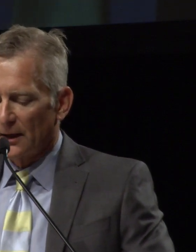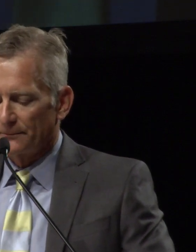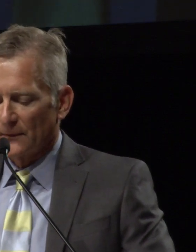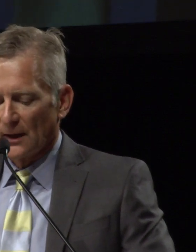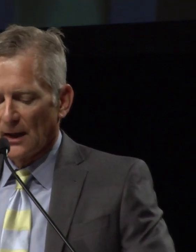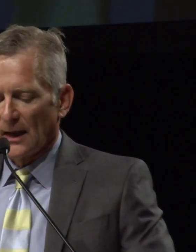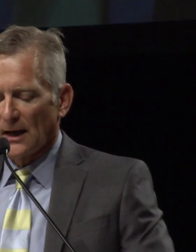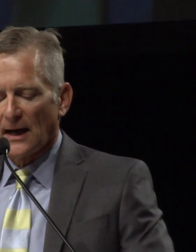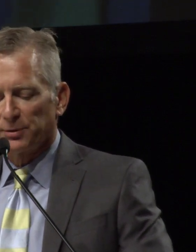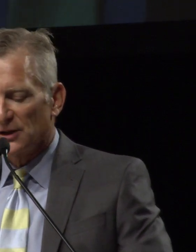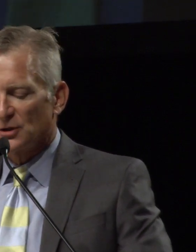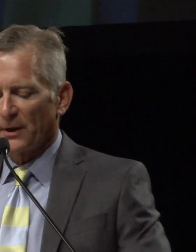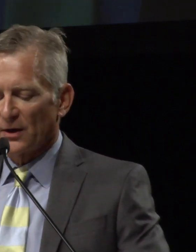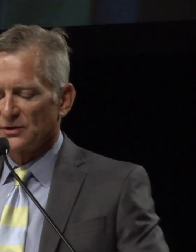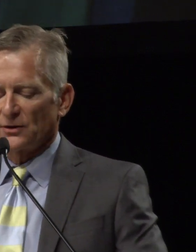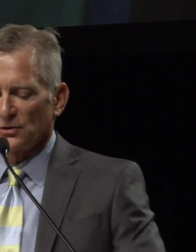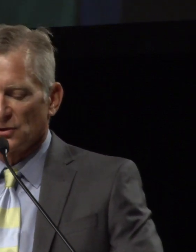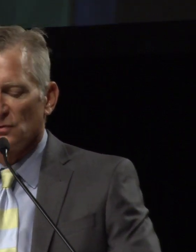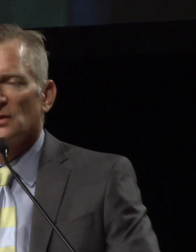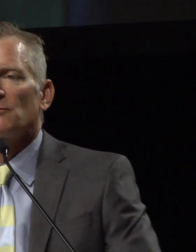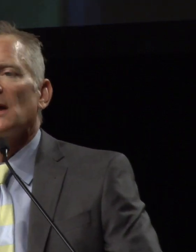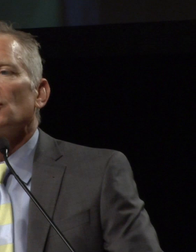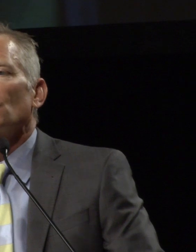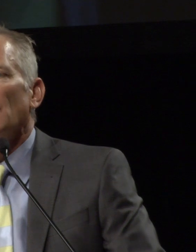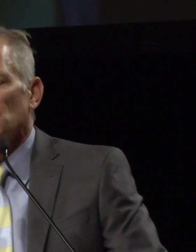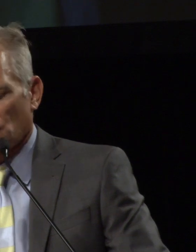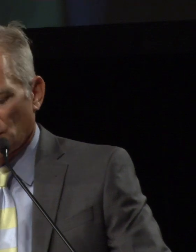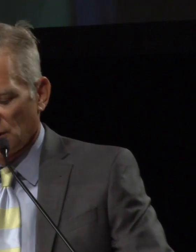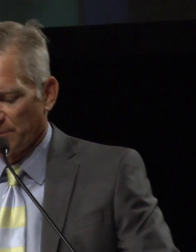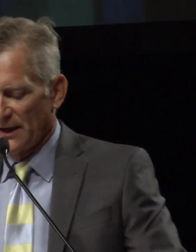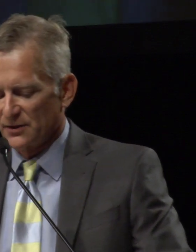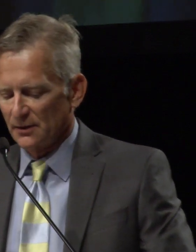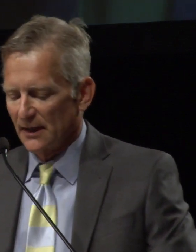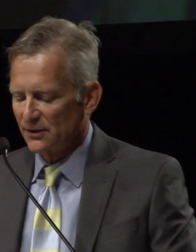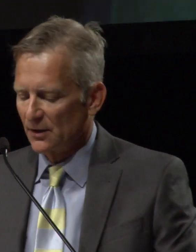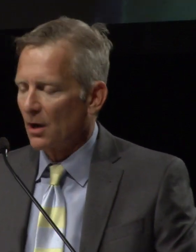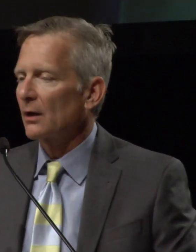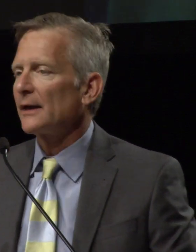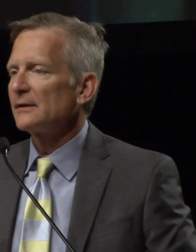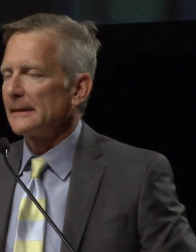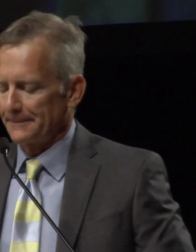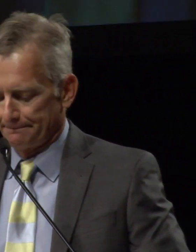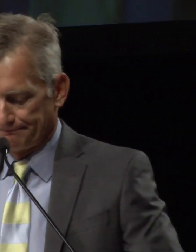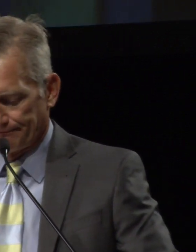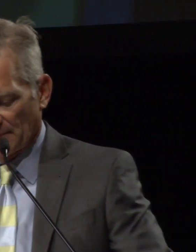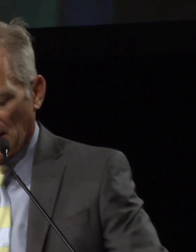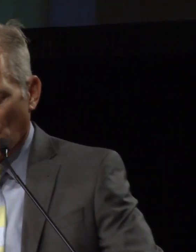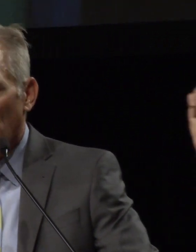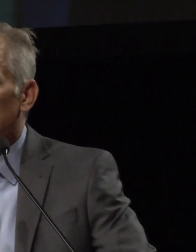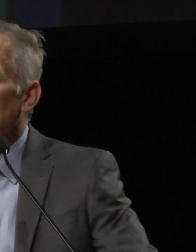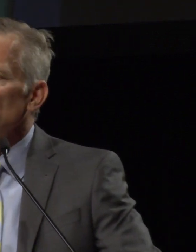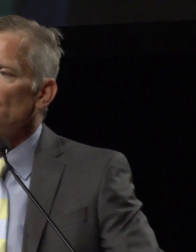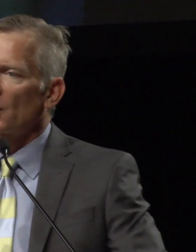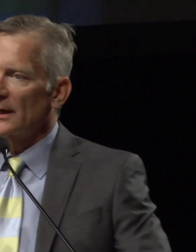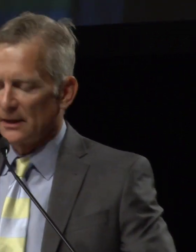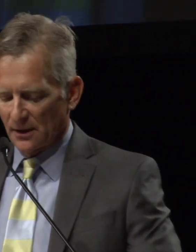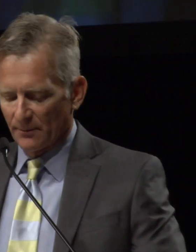DARRAGH, AND I PLEDGED TO PARENTS THAT THEIR STUDENTS HAVE MADE THE RIGHT CHOICE BY SELECTING RIT. WE PLEDGED TO OUR INCOMING